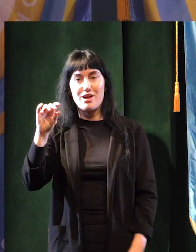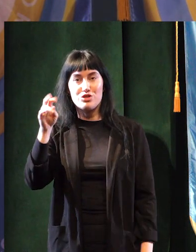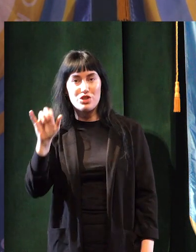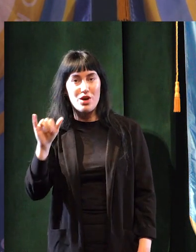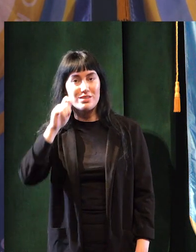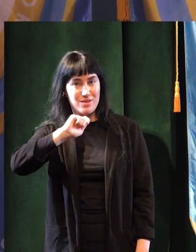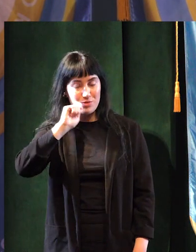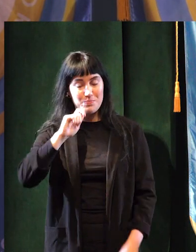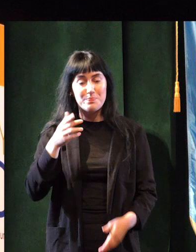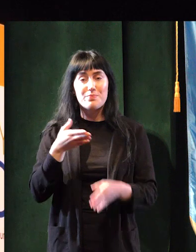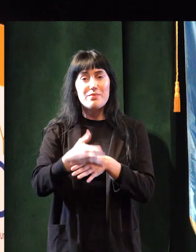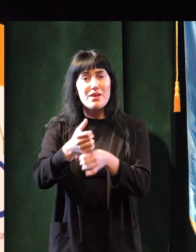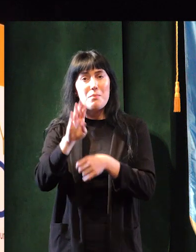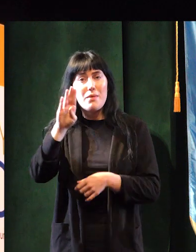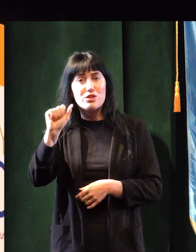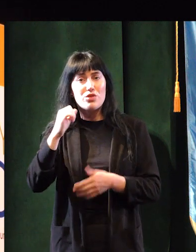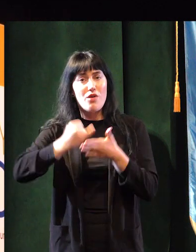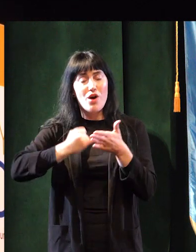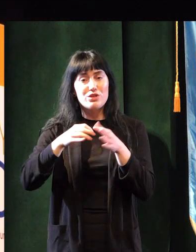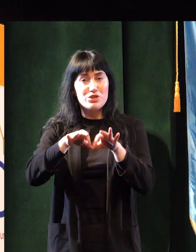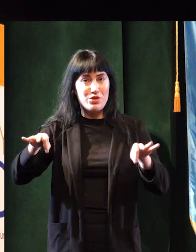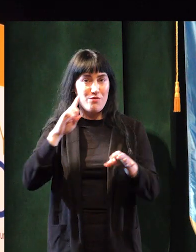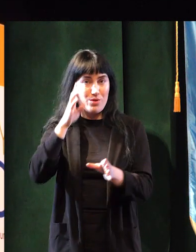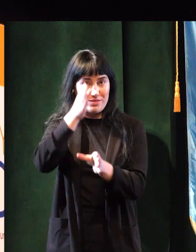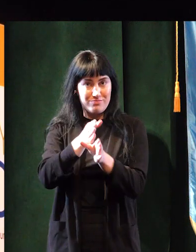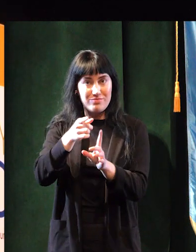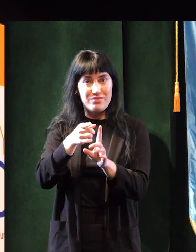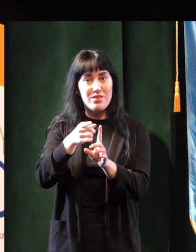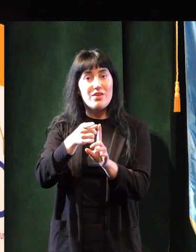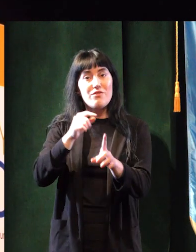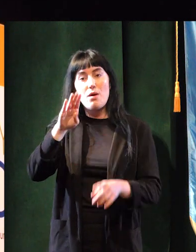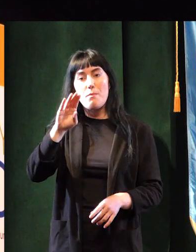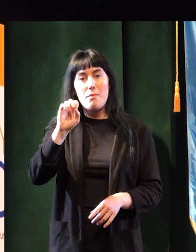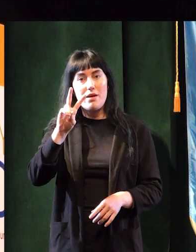ice cream after receiving her Bachelor of Art in psychology from st.